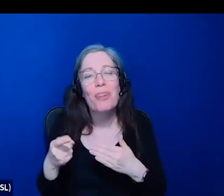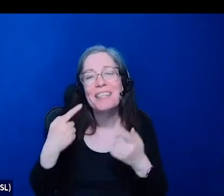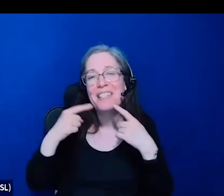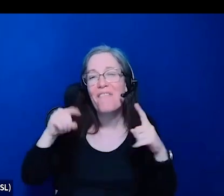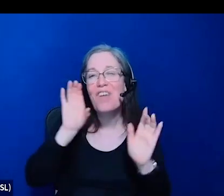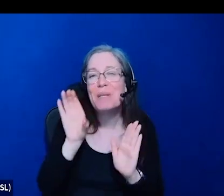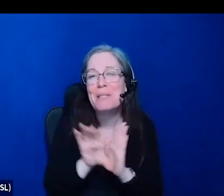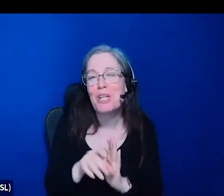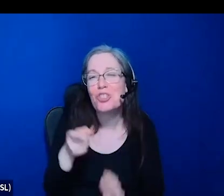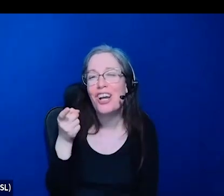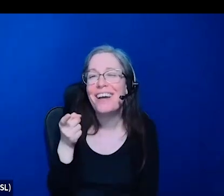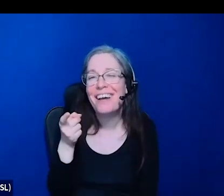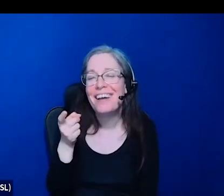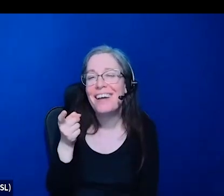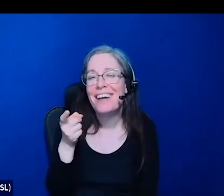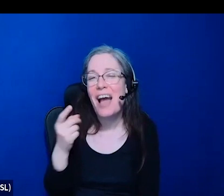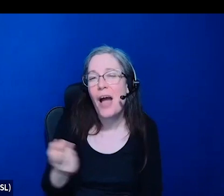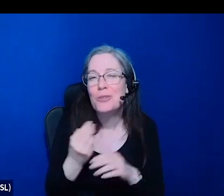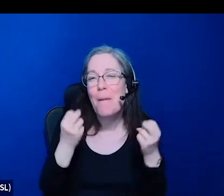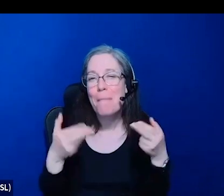because it is one I use on lots of slides of Eric Scheer